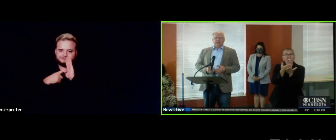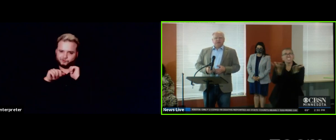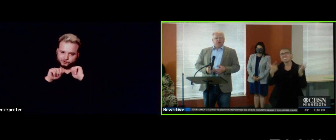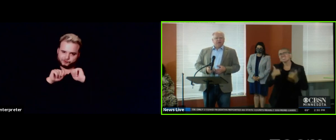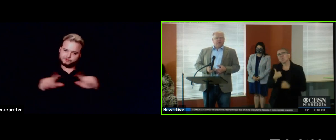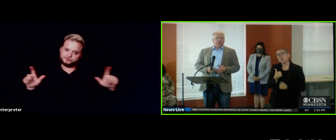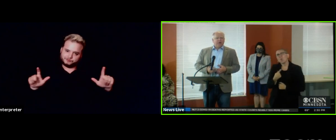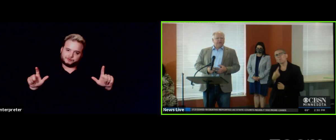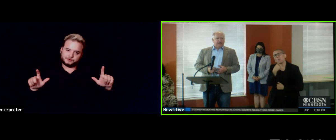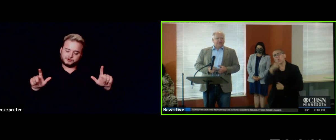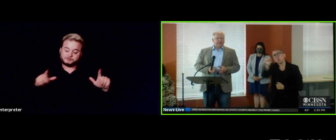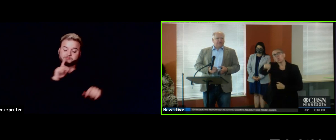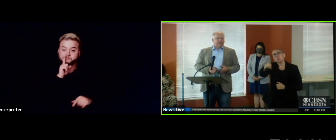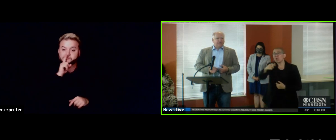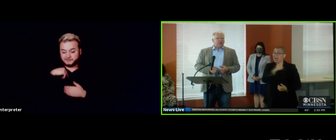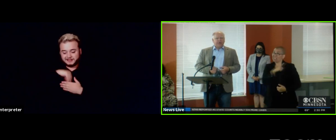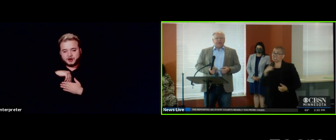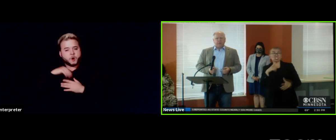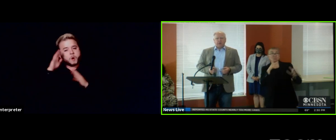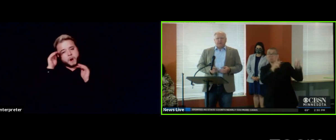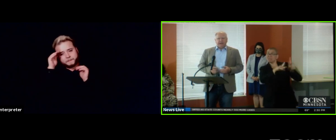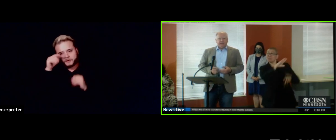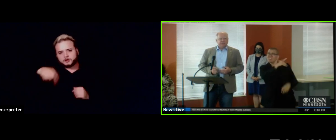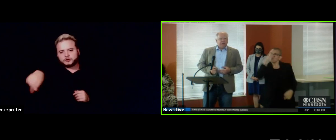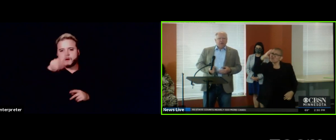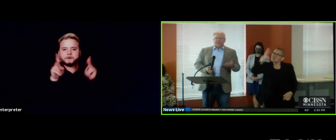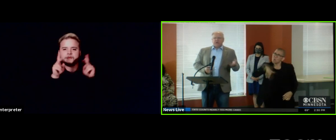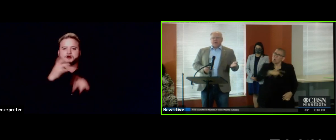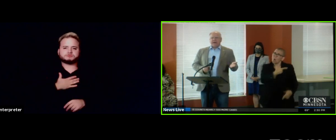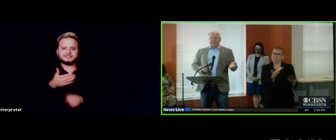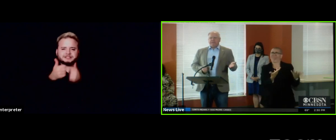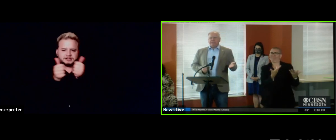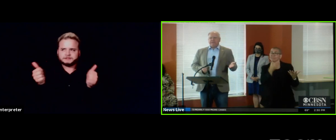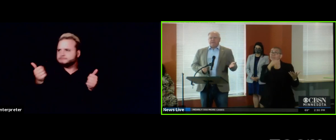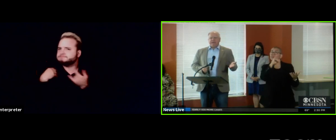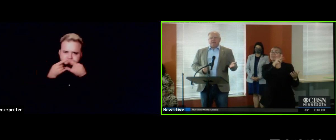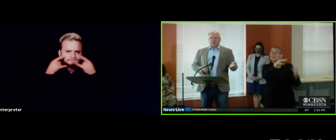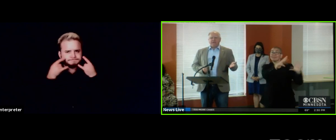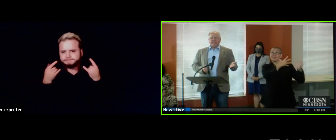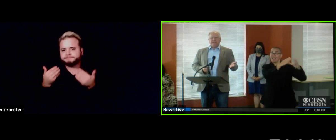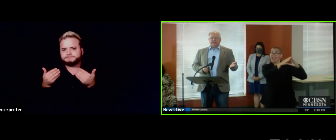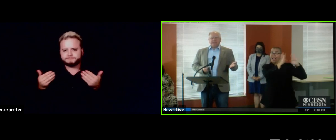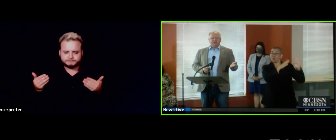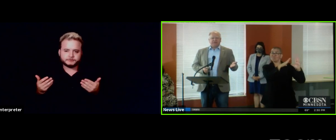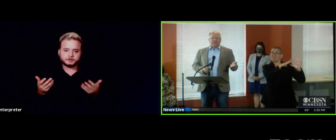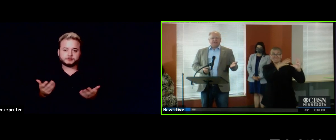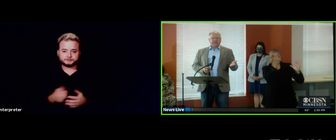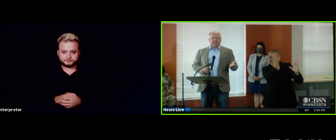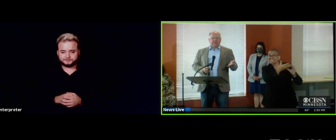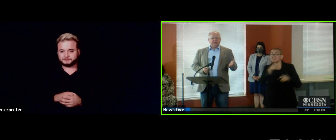who know this will want to the House and Senate floor and I thought wearing masks. We saw what happened in Mississippi. They had 26 legislators get sick because they refused